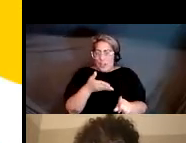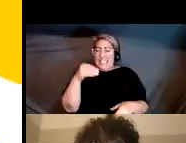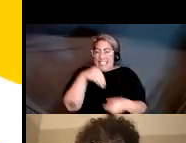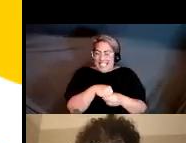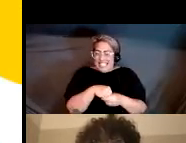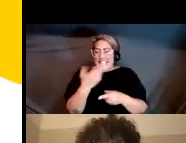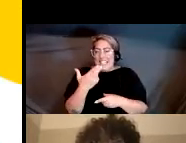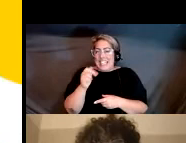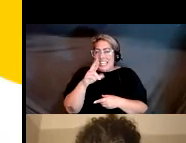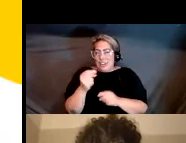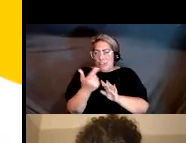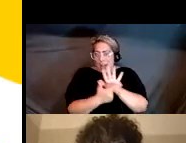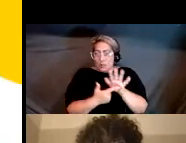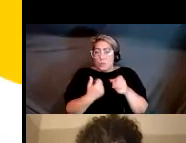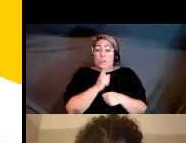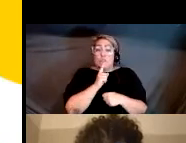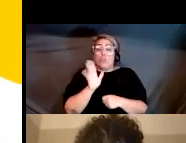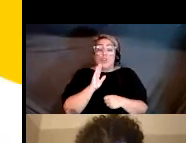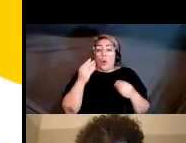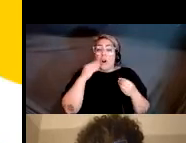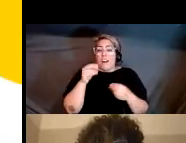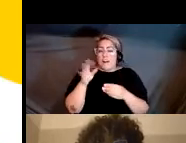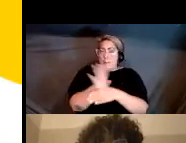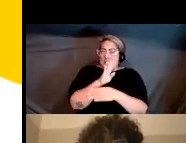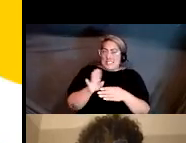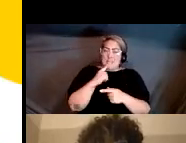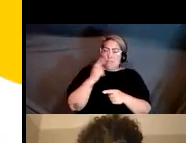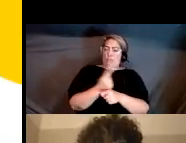you are using some sort of